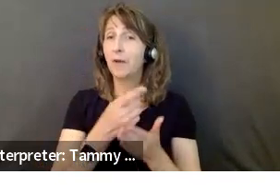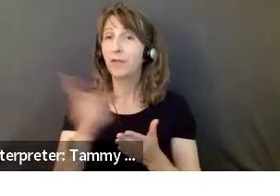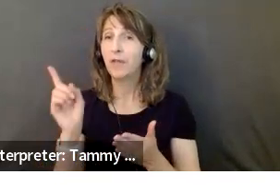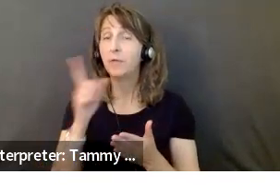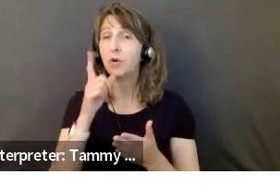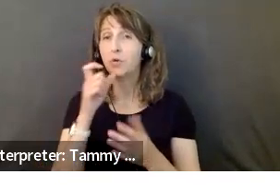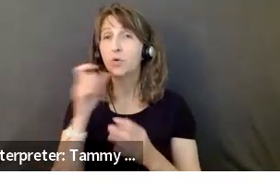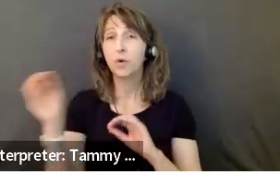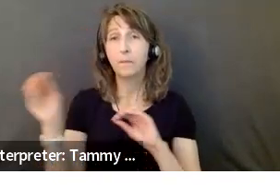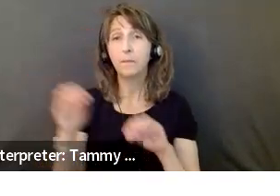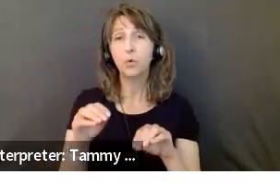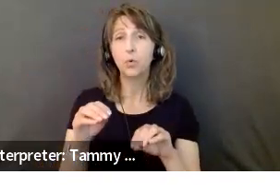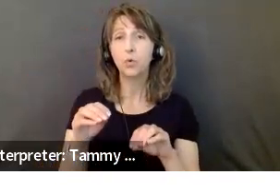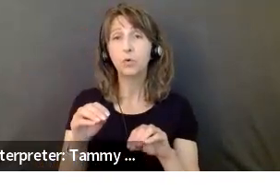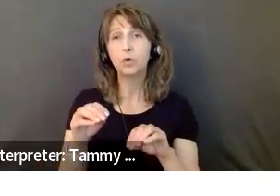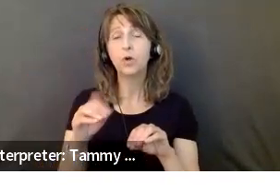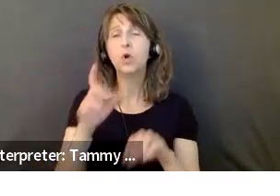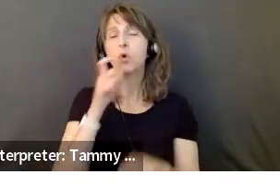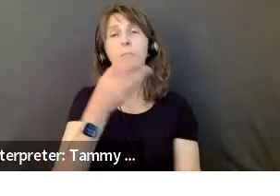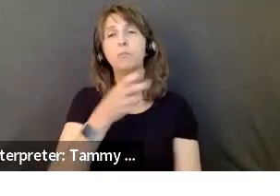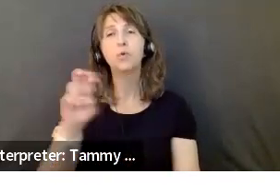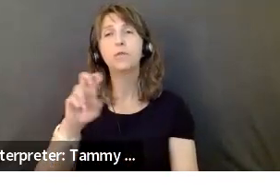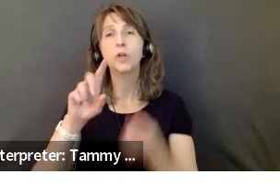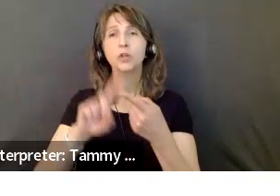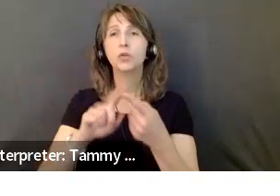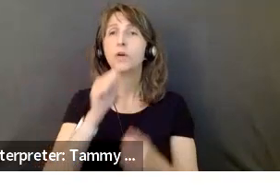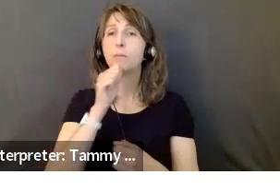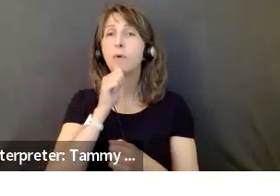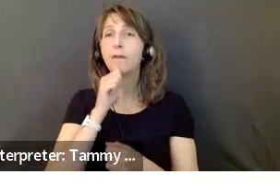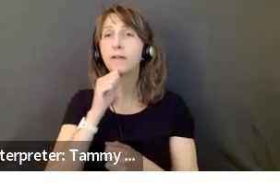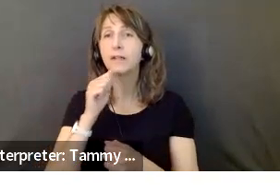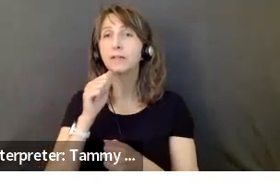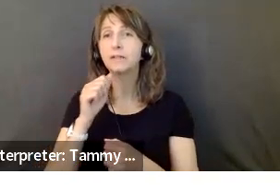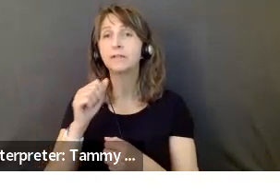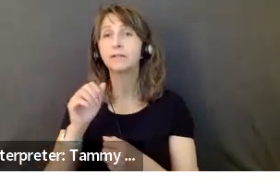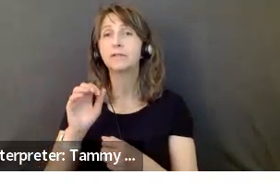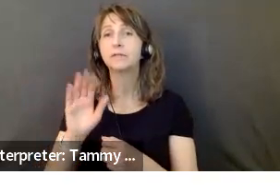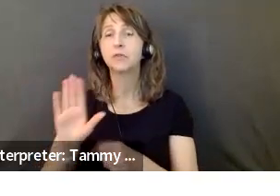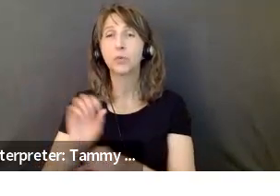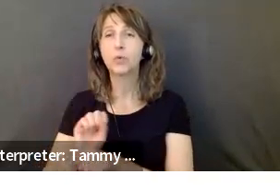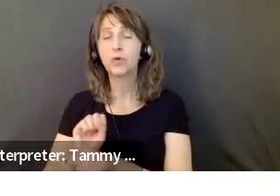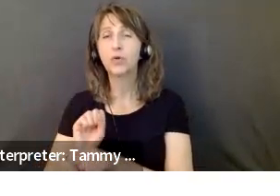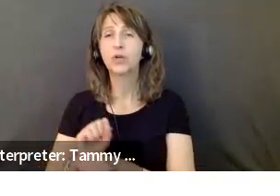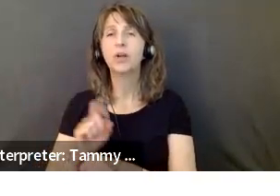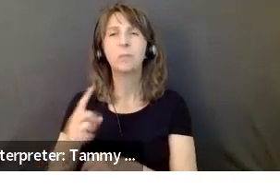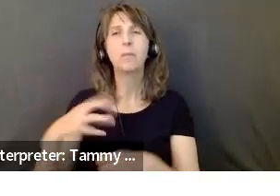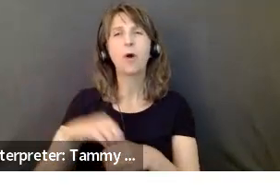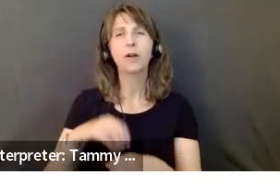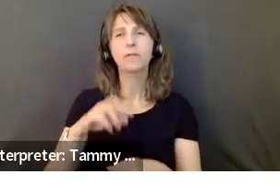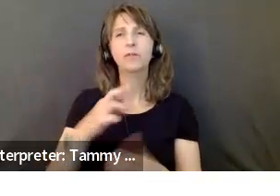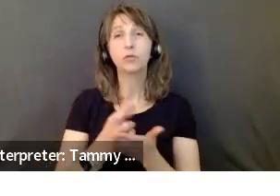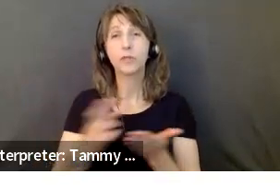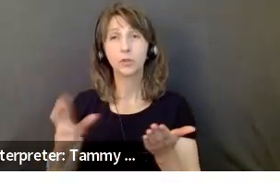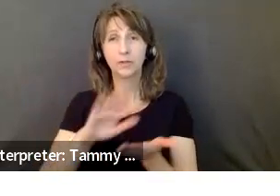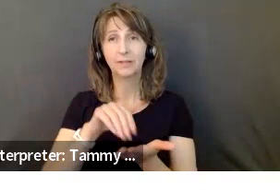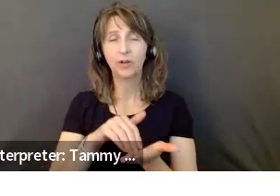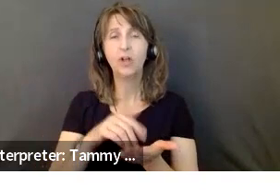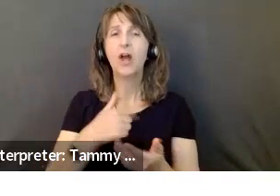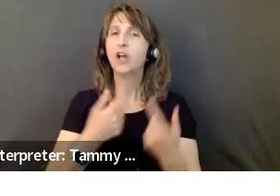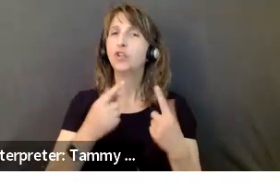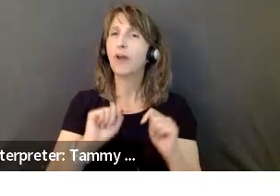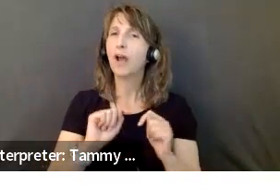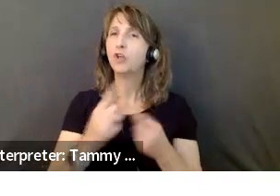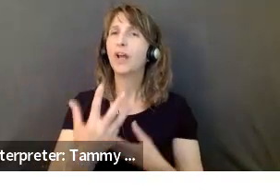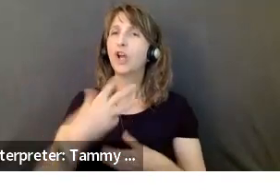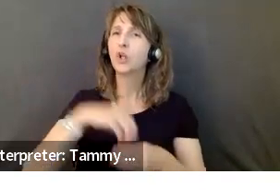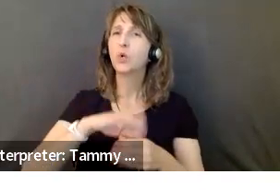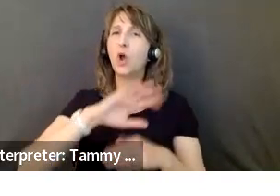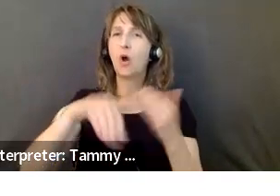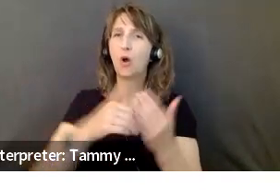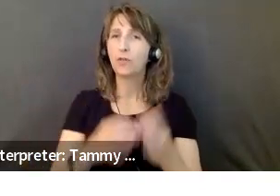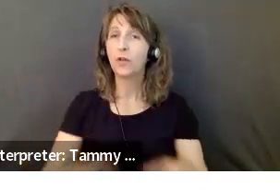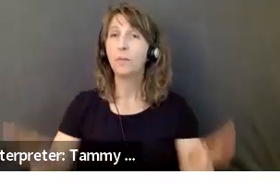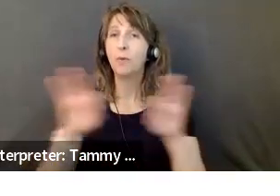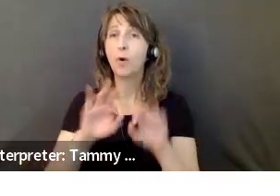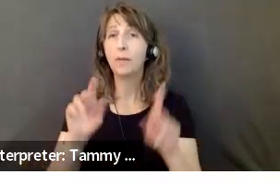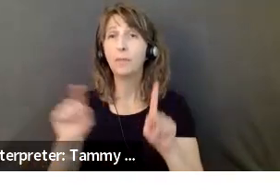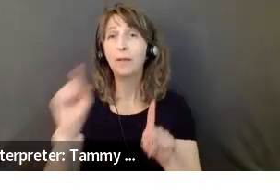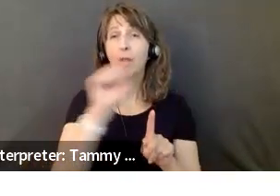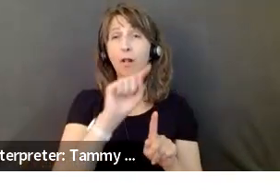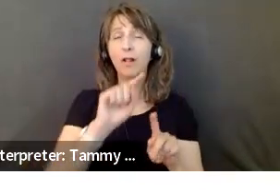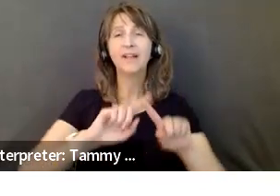So I've really tried to ensure that I included all of the key players in the systems and then brought together.